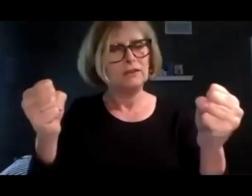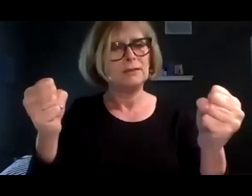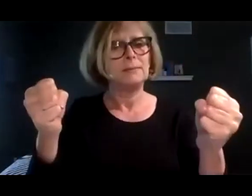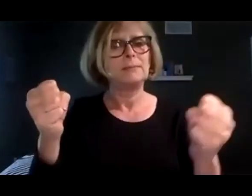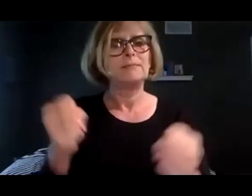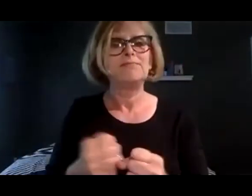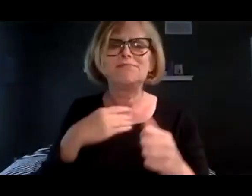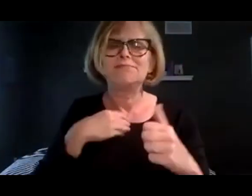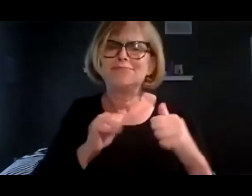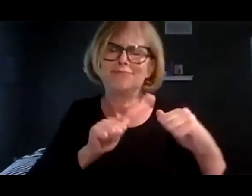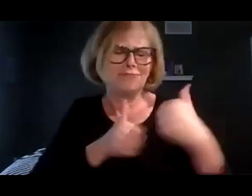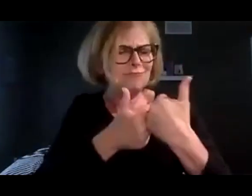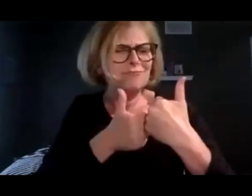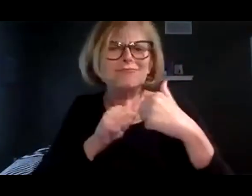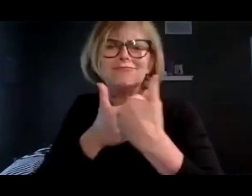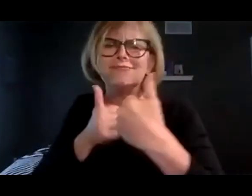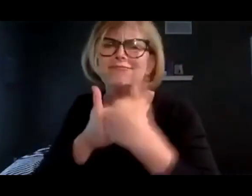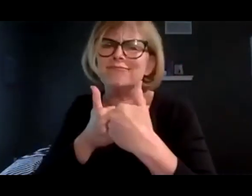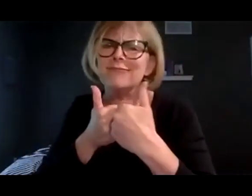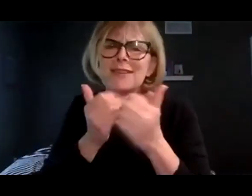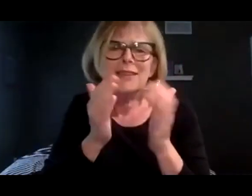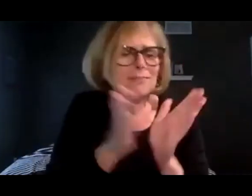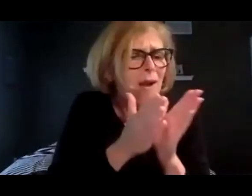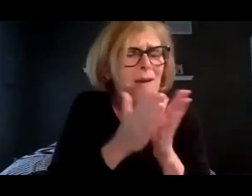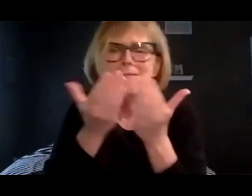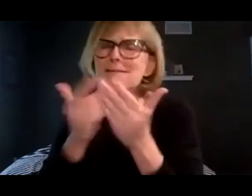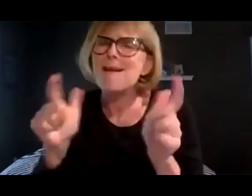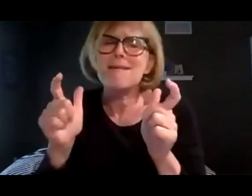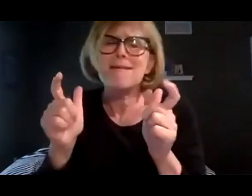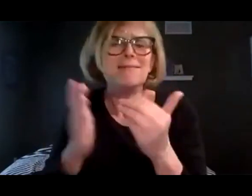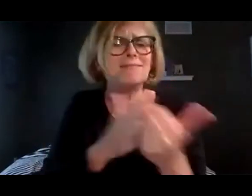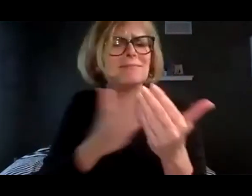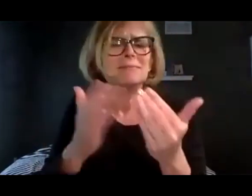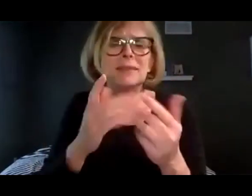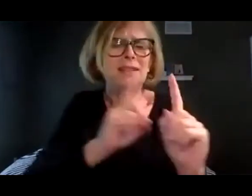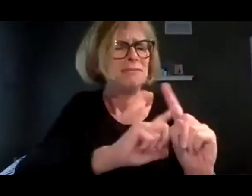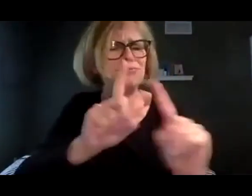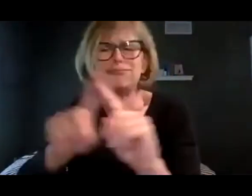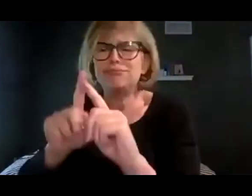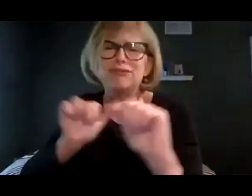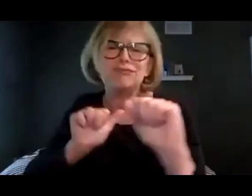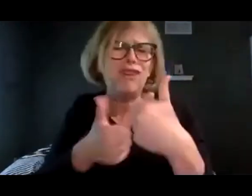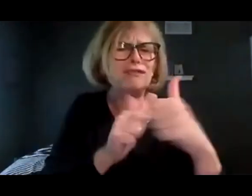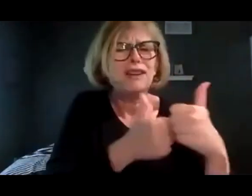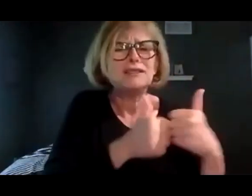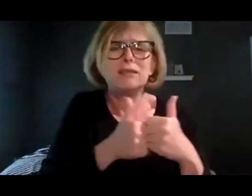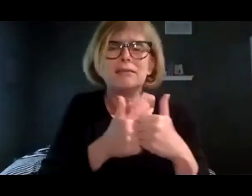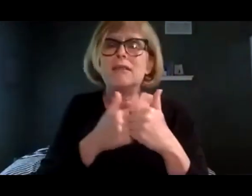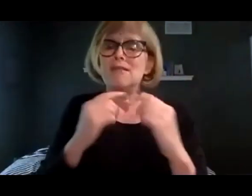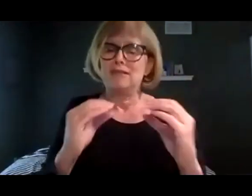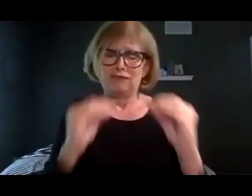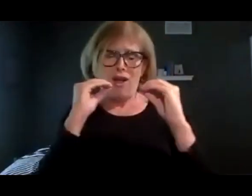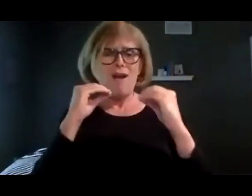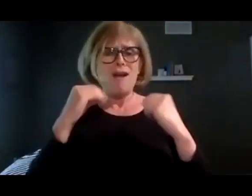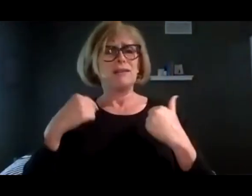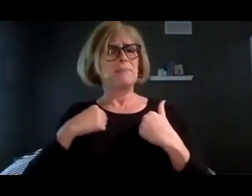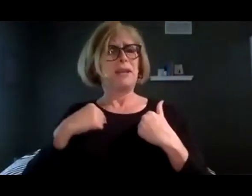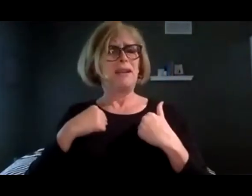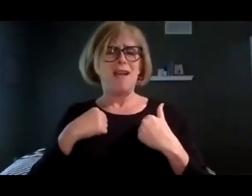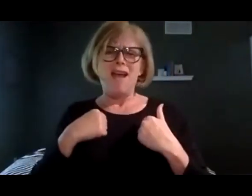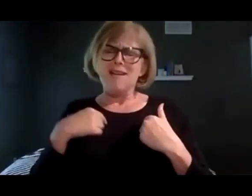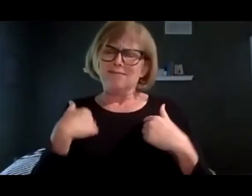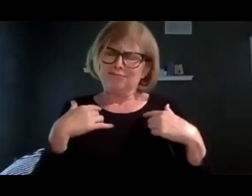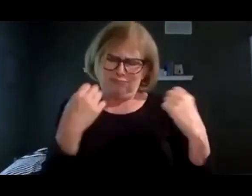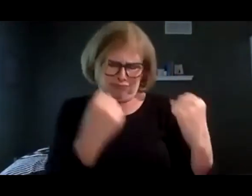I was born with a syndrome called CHARGE, which brought challenges, both small and large.